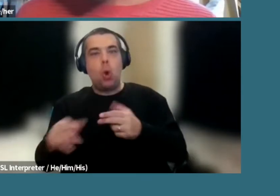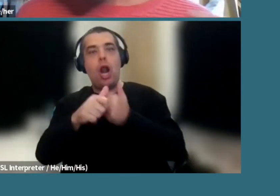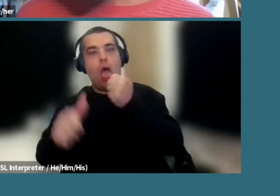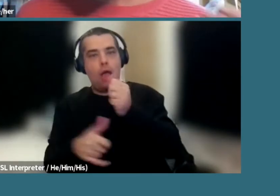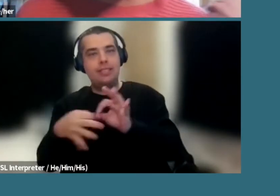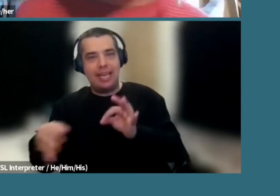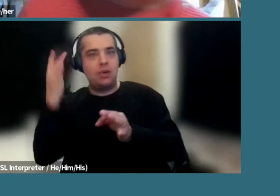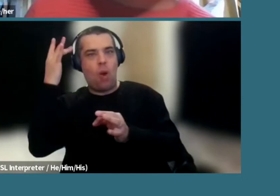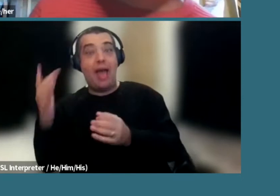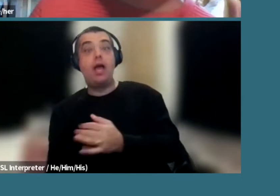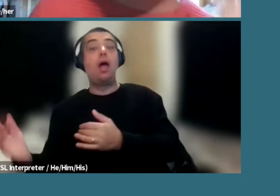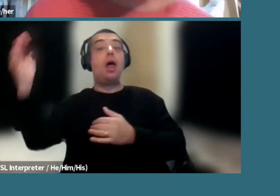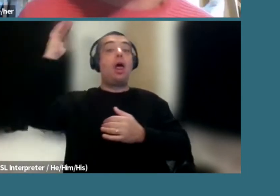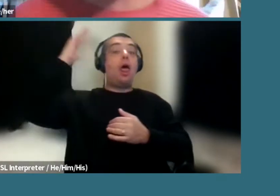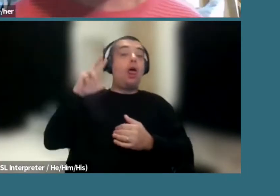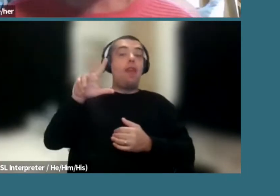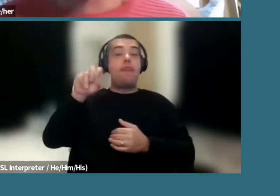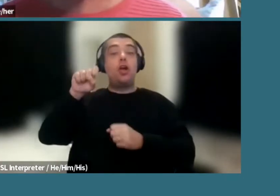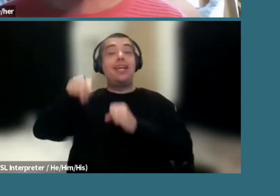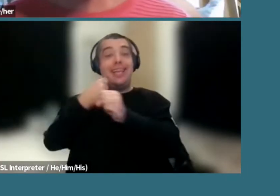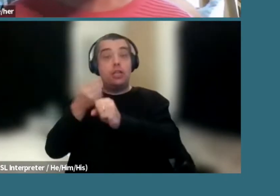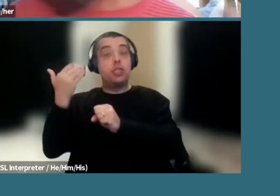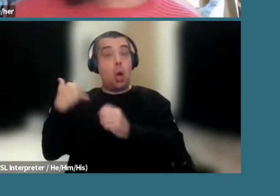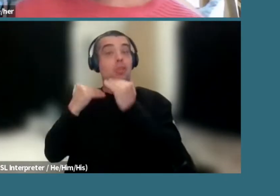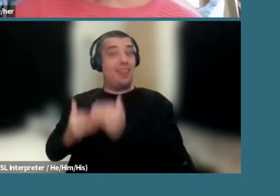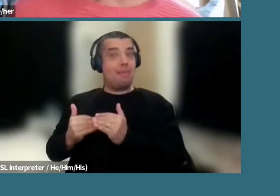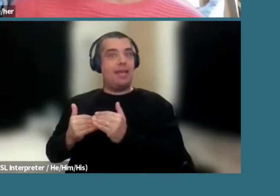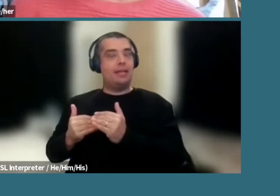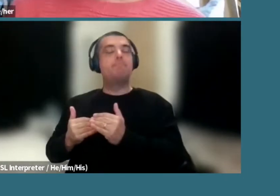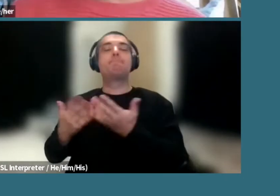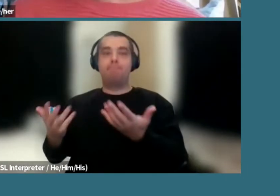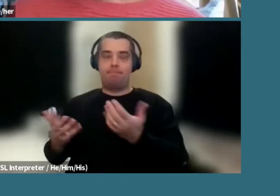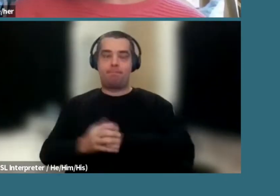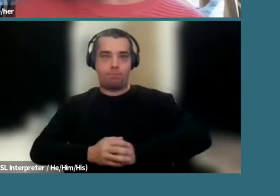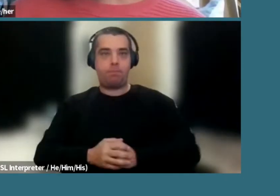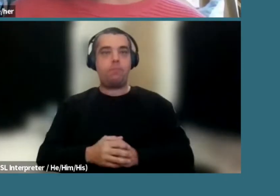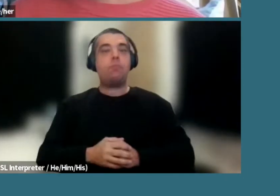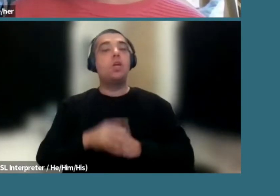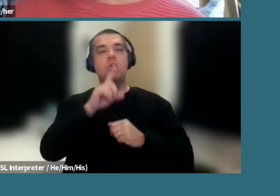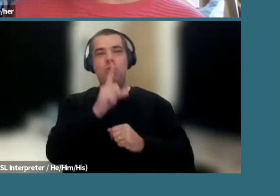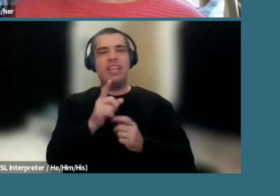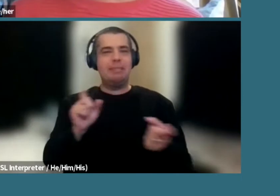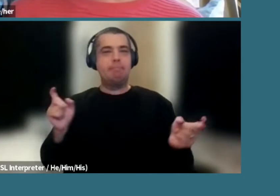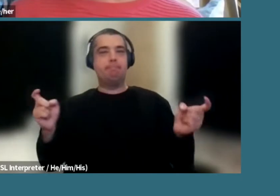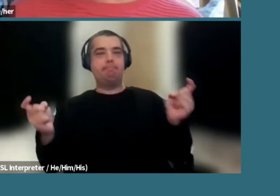was initiated 30 years ago with the limitations as far as screen readers 30 years ago. So it's shifting though on things like